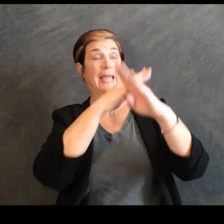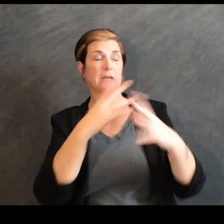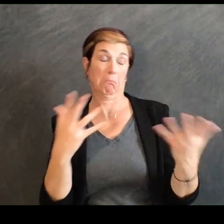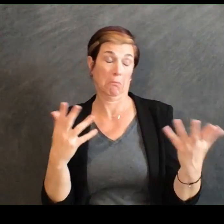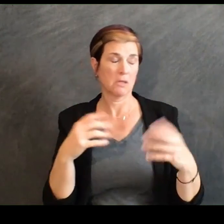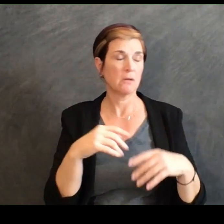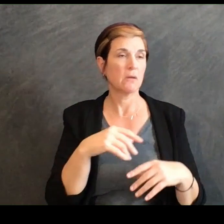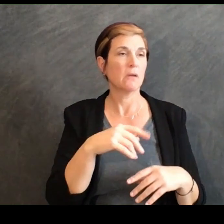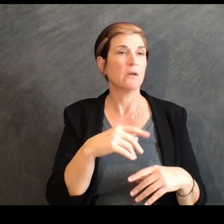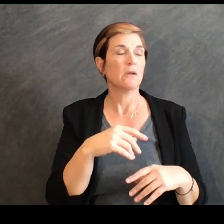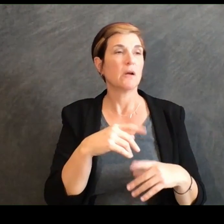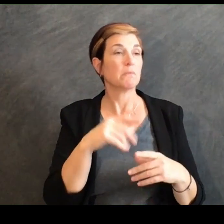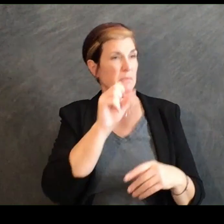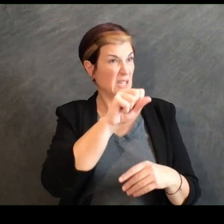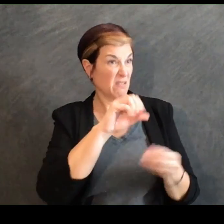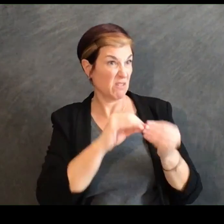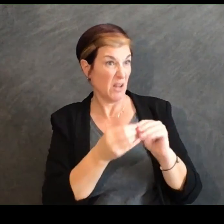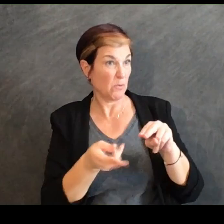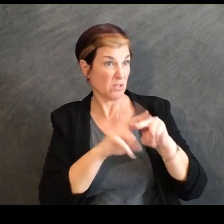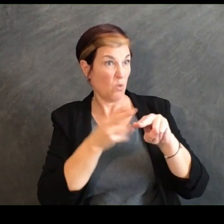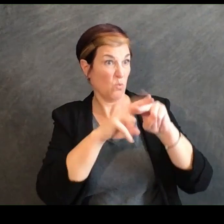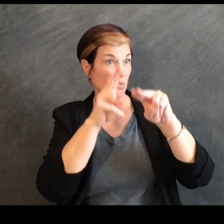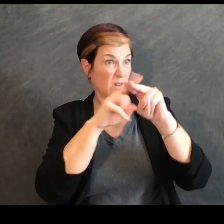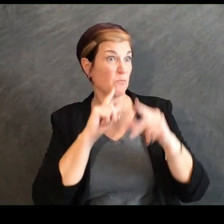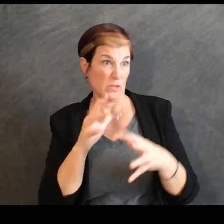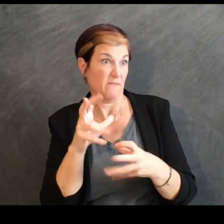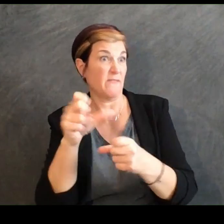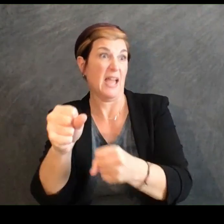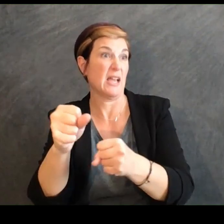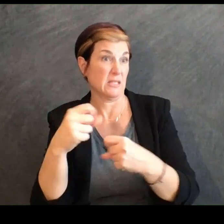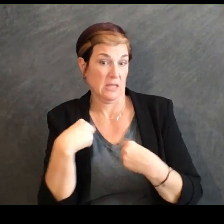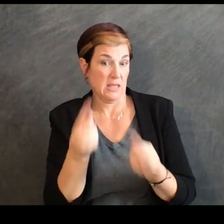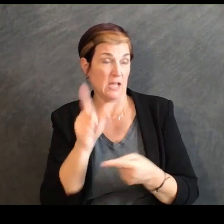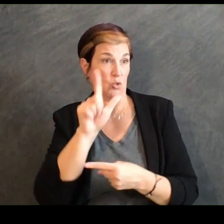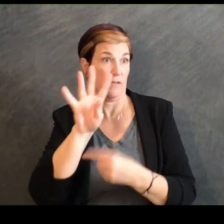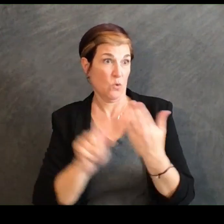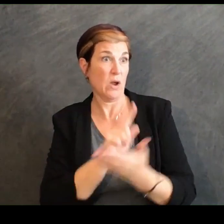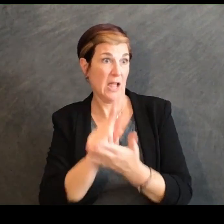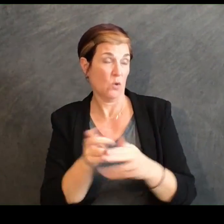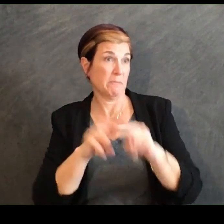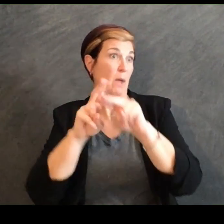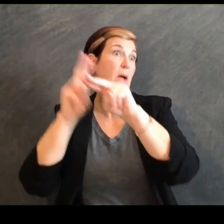fairly precipitously over the last 24 hours so we may be adding that and we